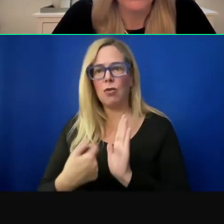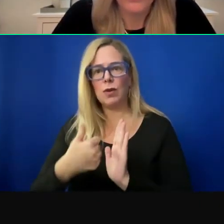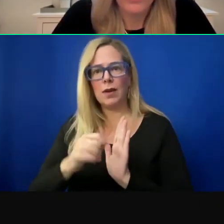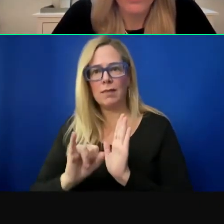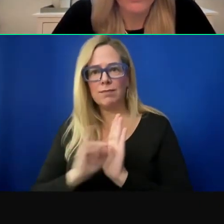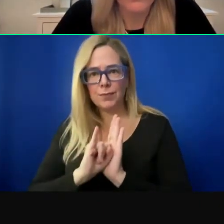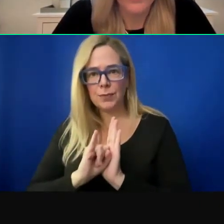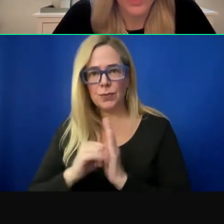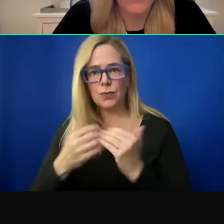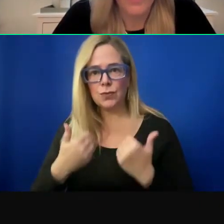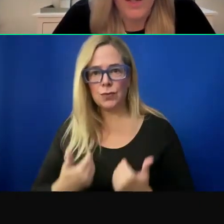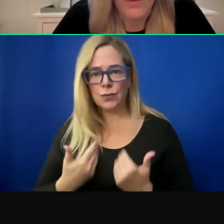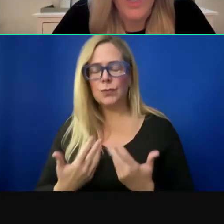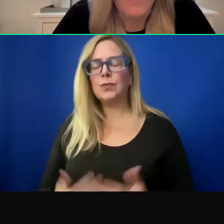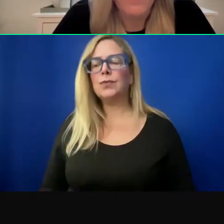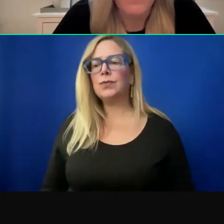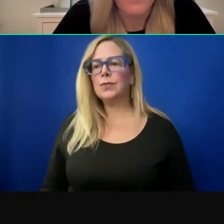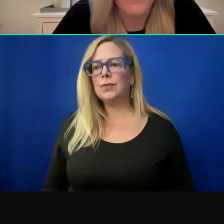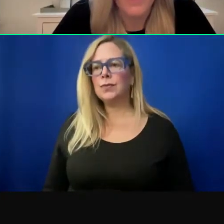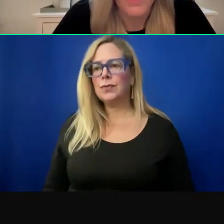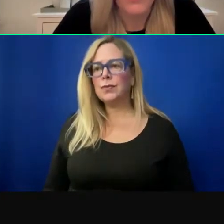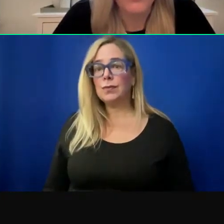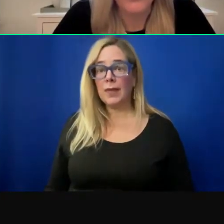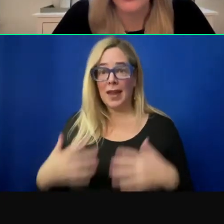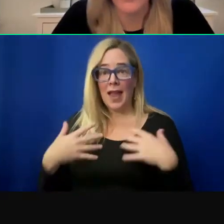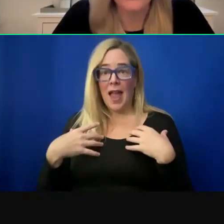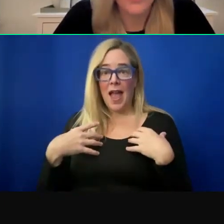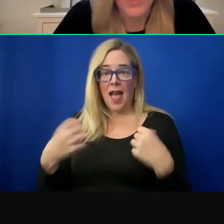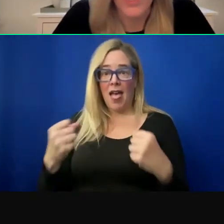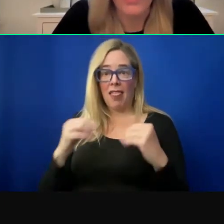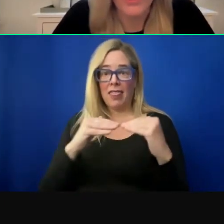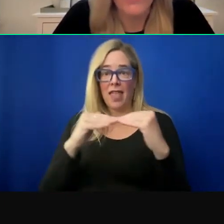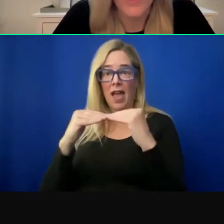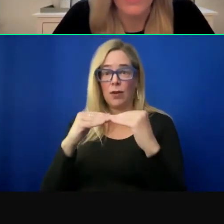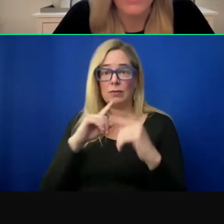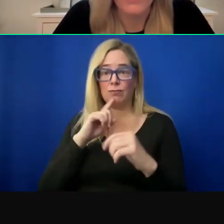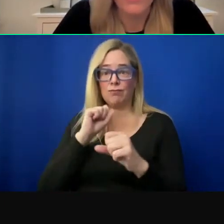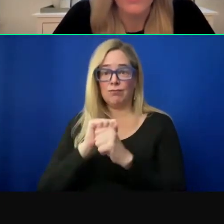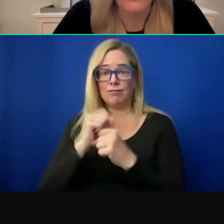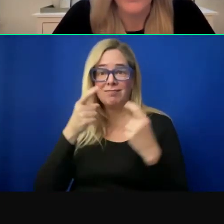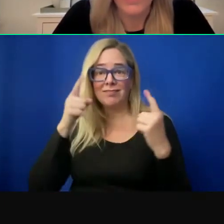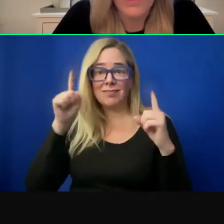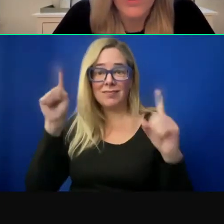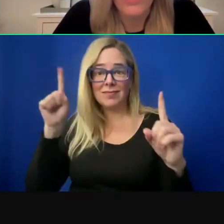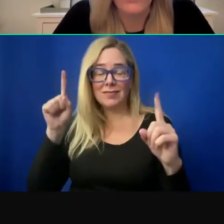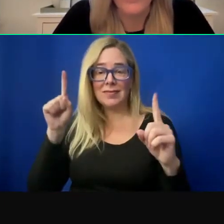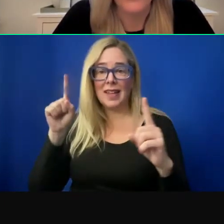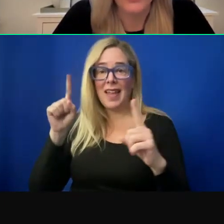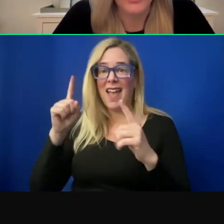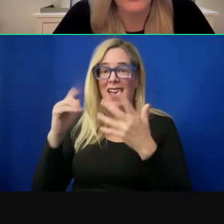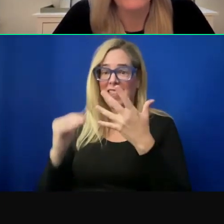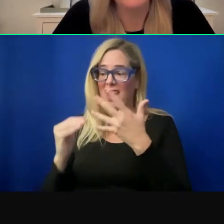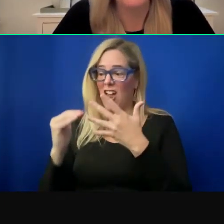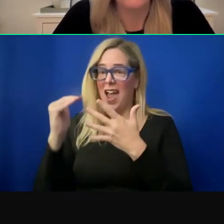In order to achieve health equity and to change that hierarchy of health, we also have to change